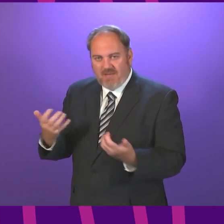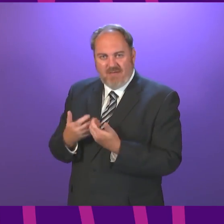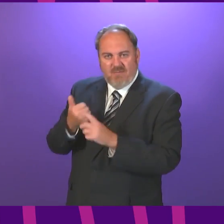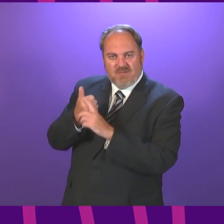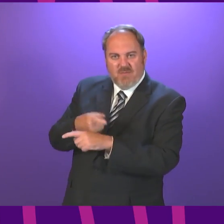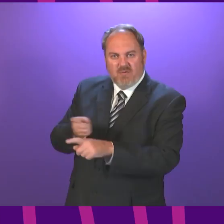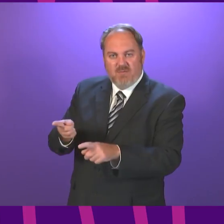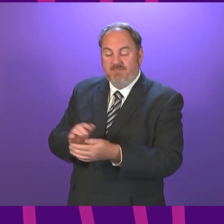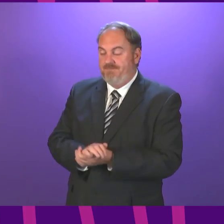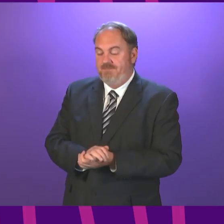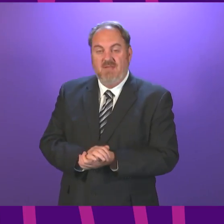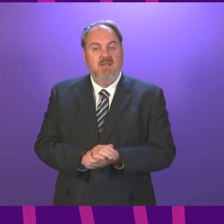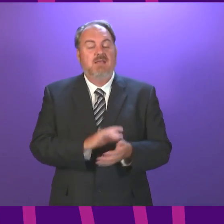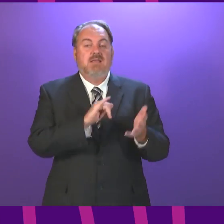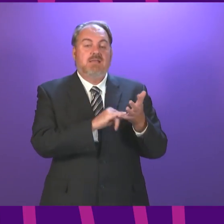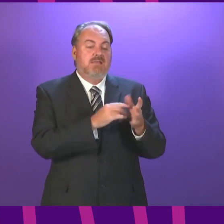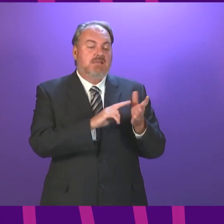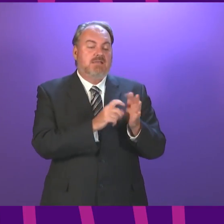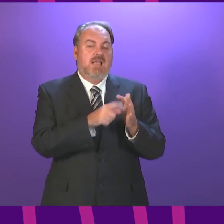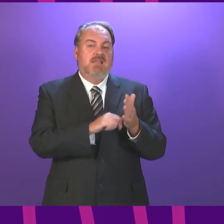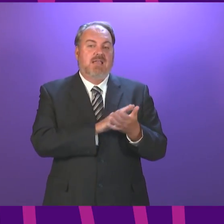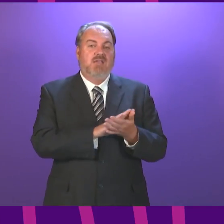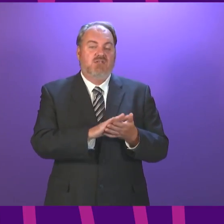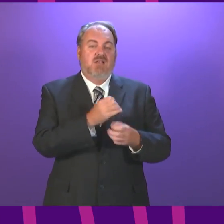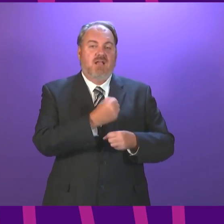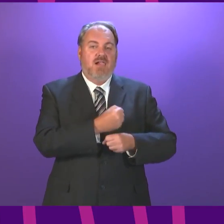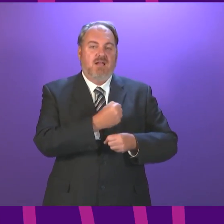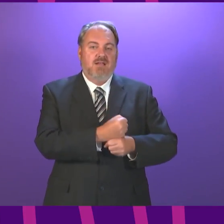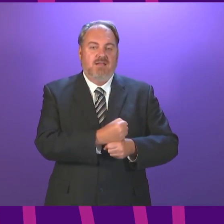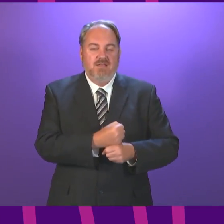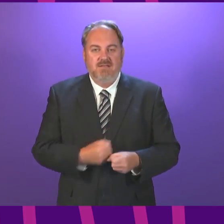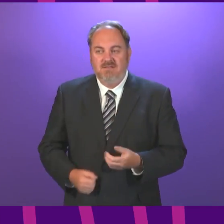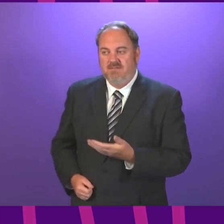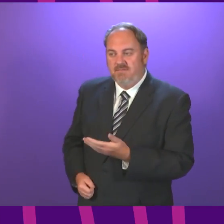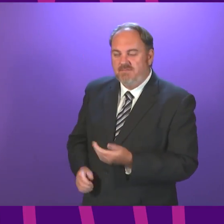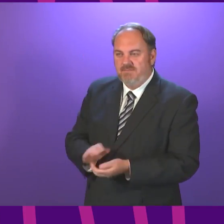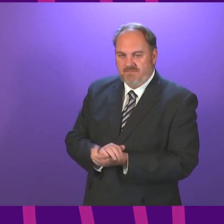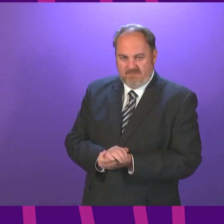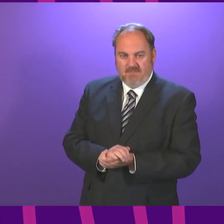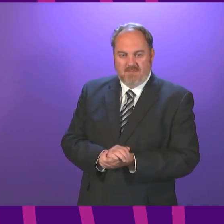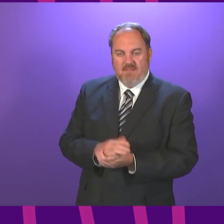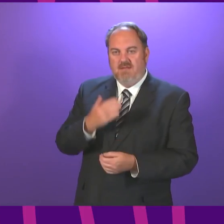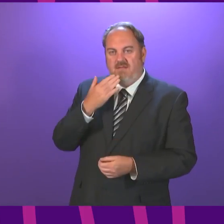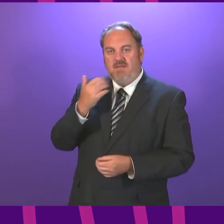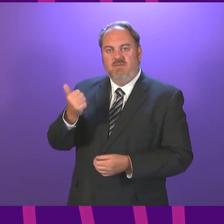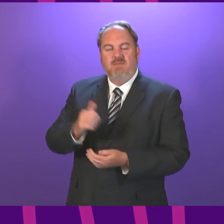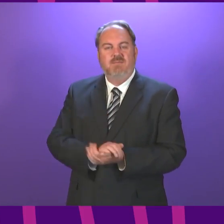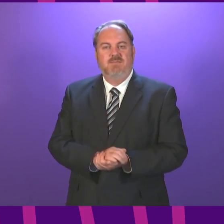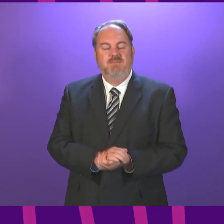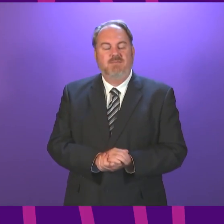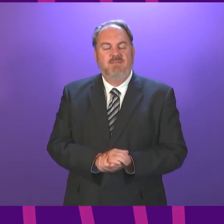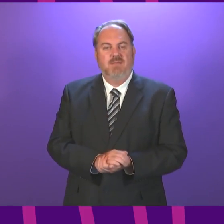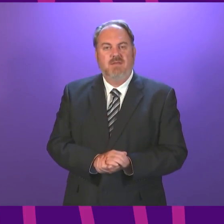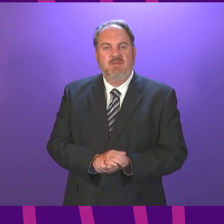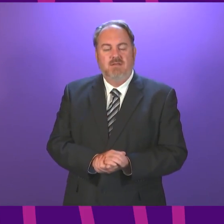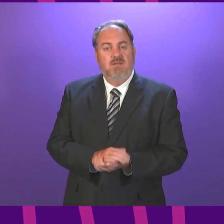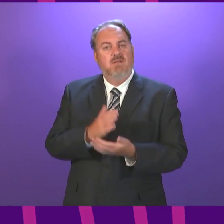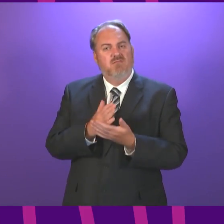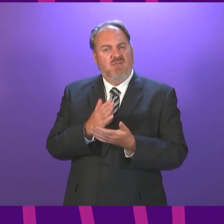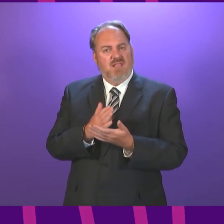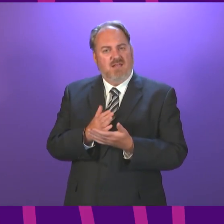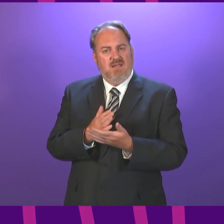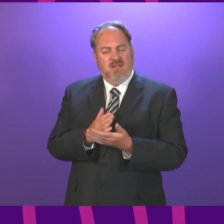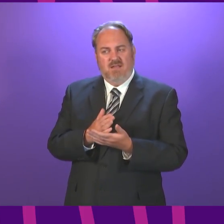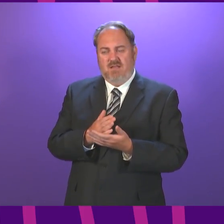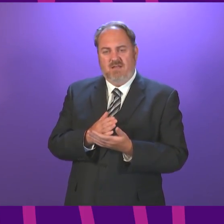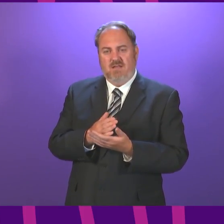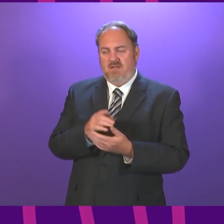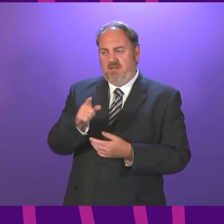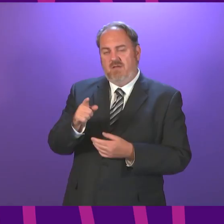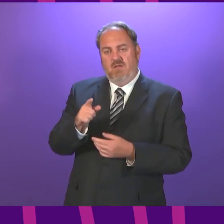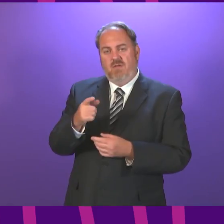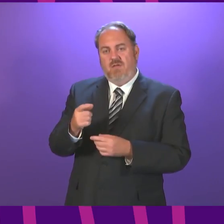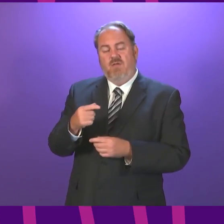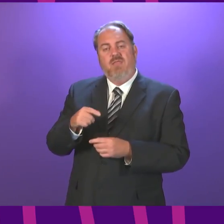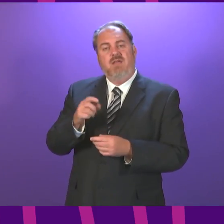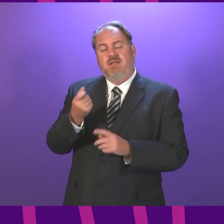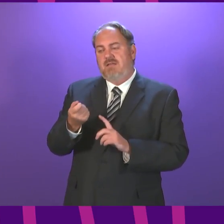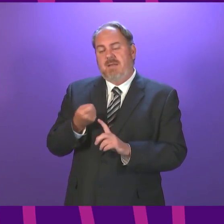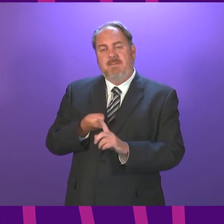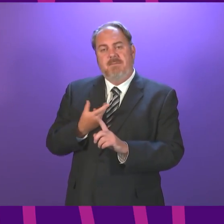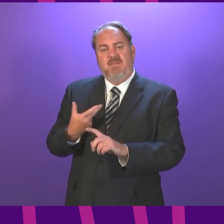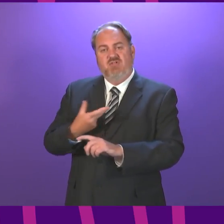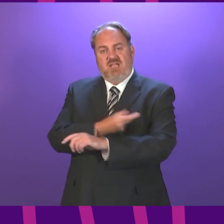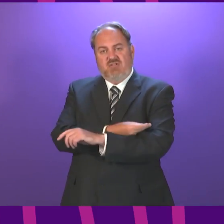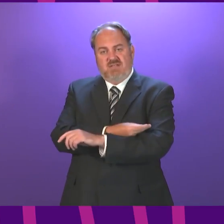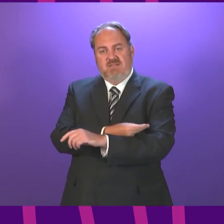On the roll-out of naloxone to the police, I note that, if someone injects a substance